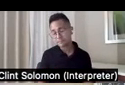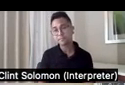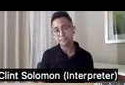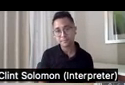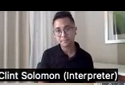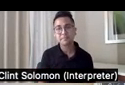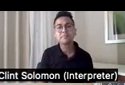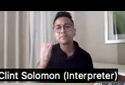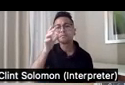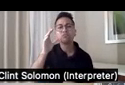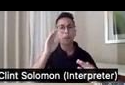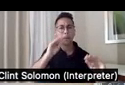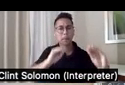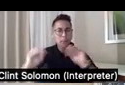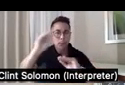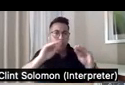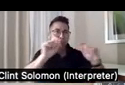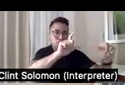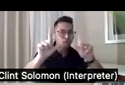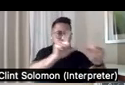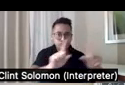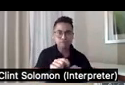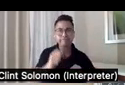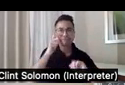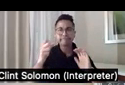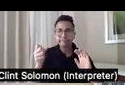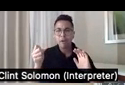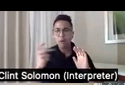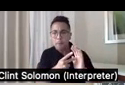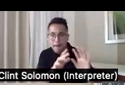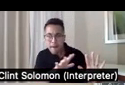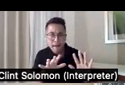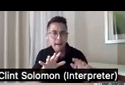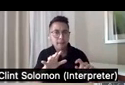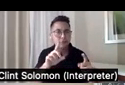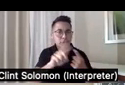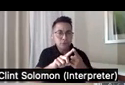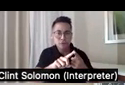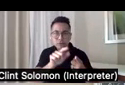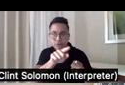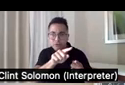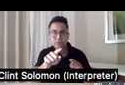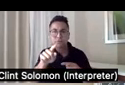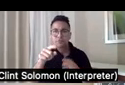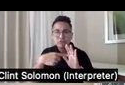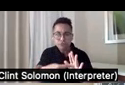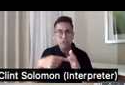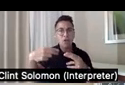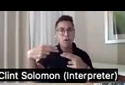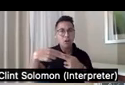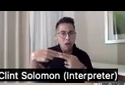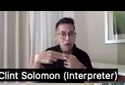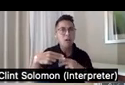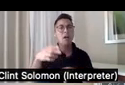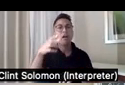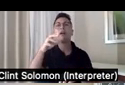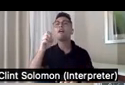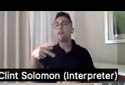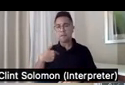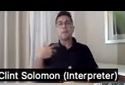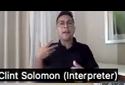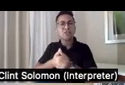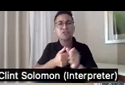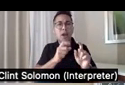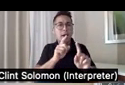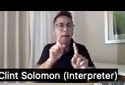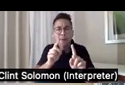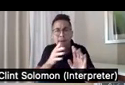move some things around here and get back too slow to the show slide and let me catch up here